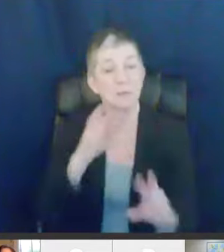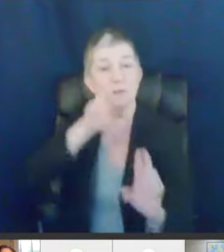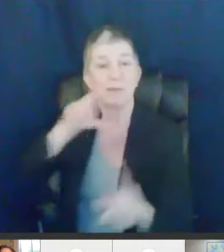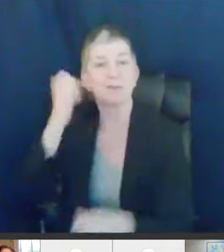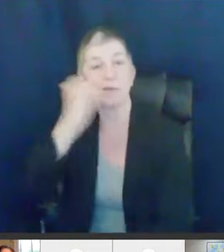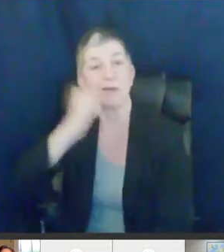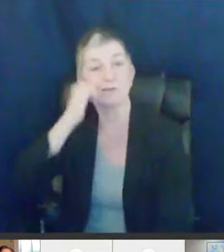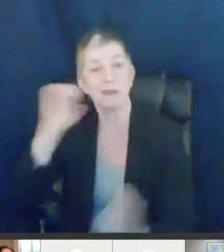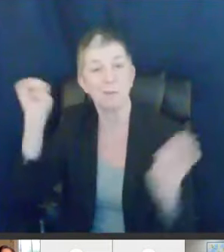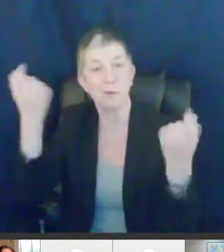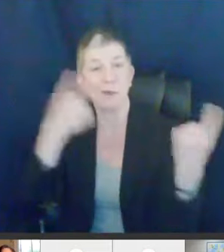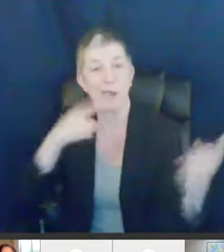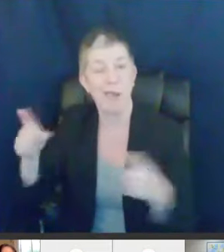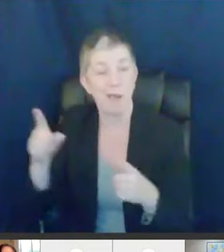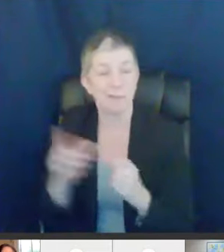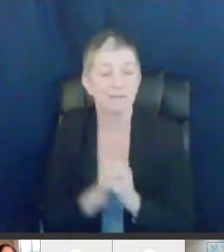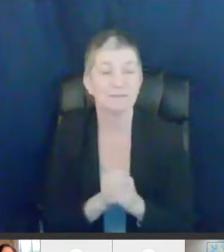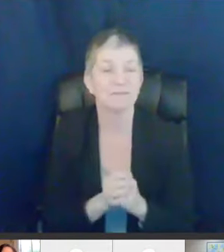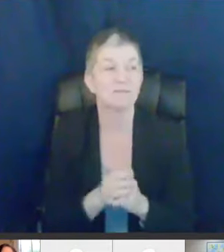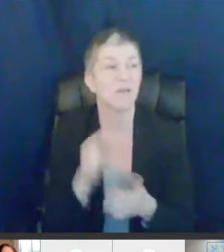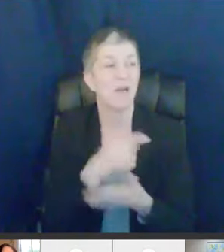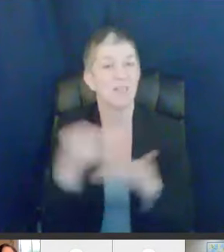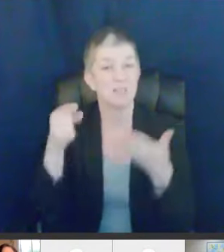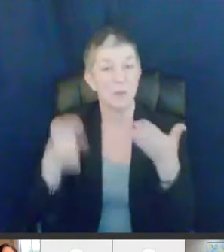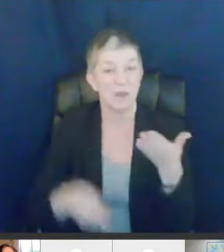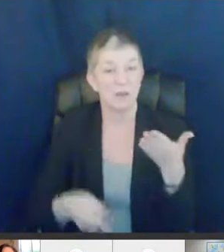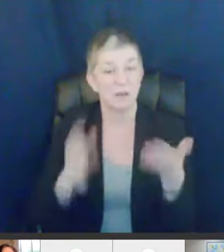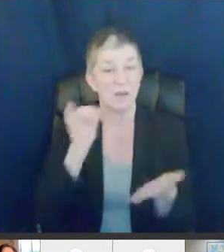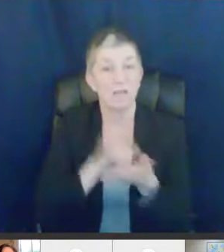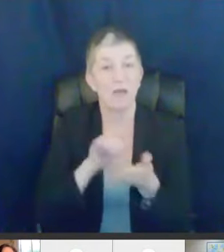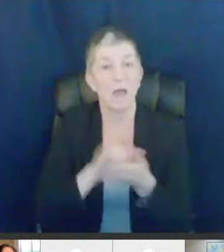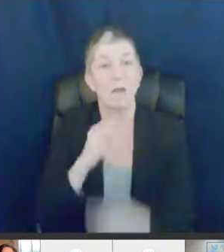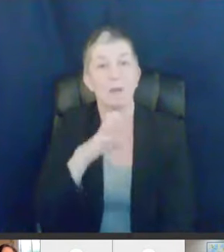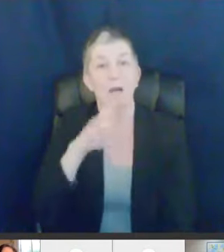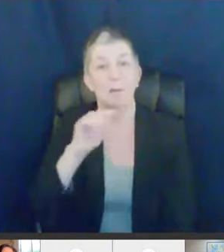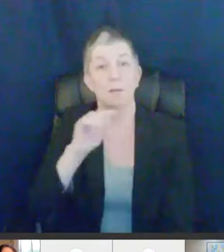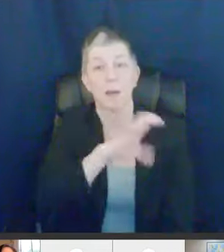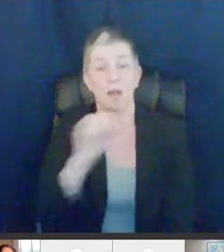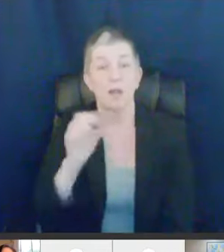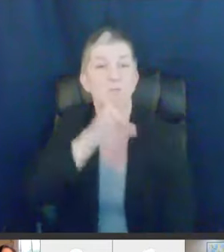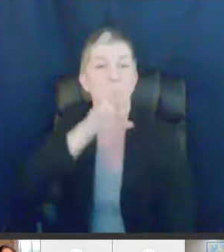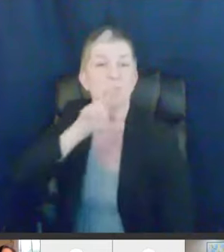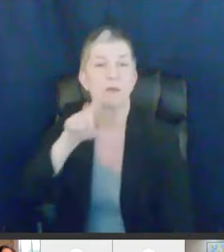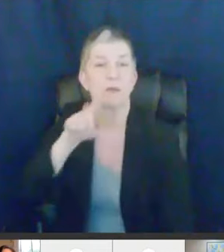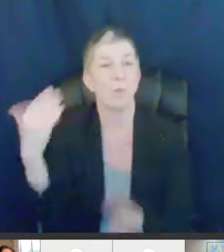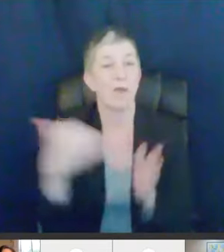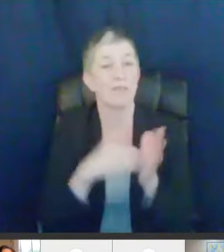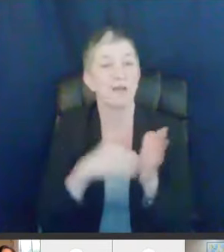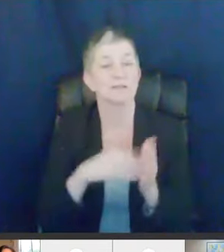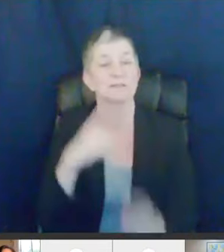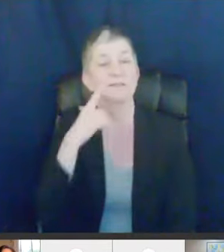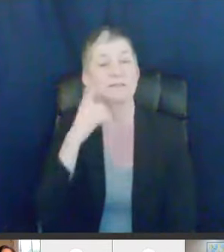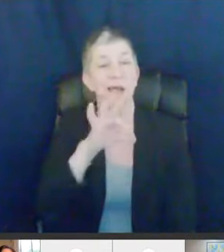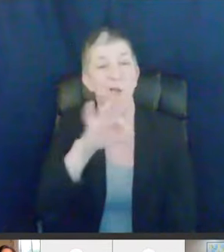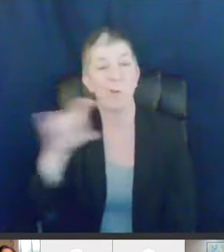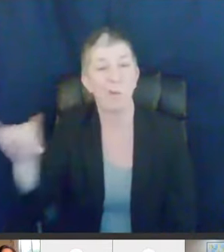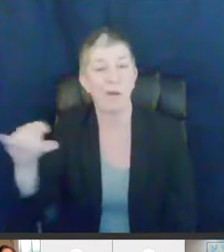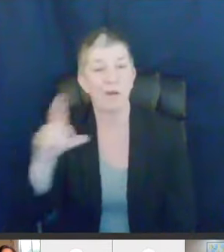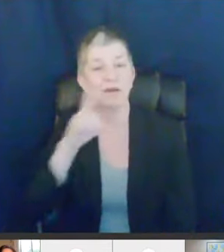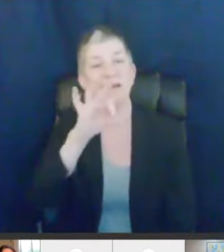by the end of this week alone our Montgomery County EMS agencies will responded to nearly one thousand 911 calls for service Montgomery County